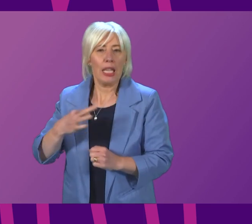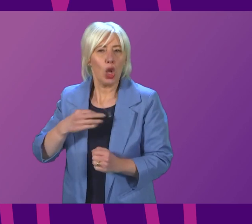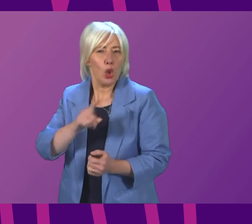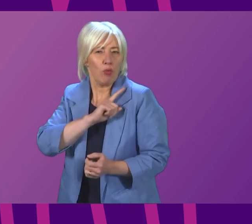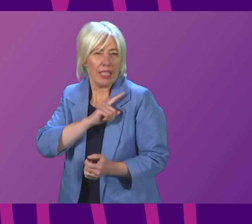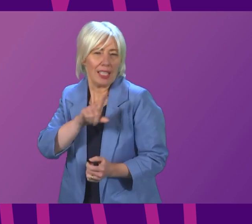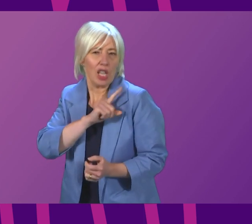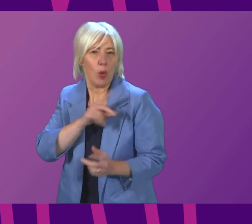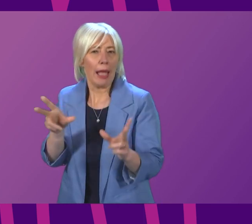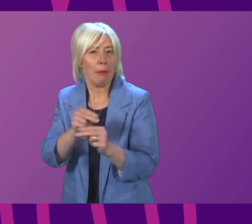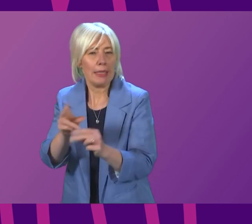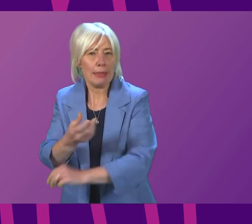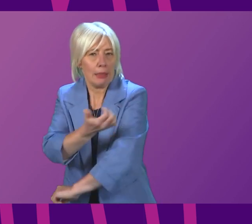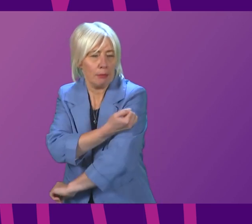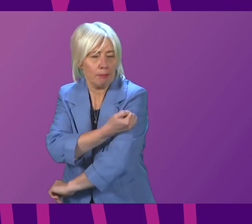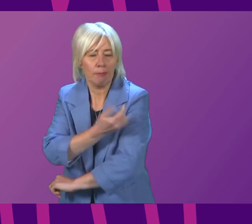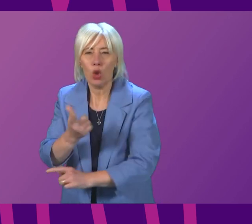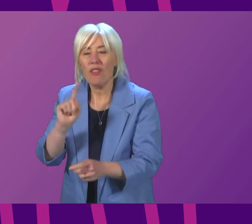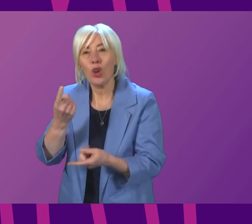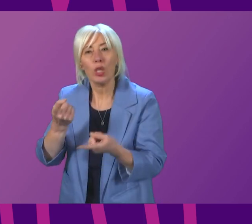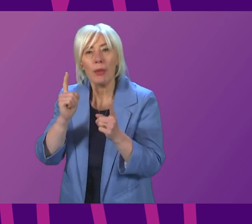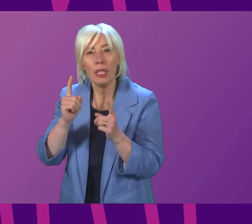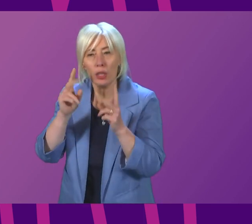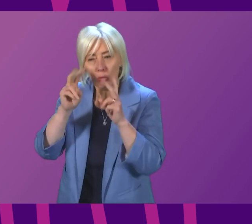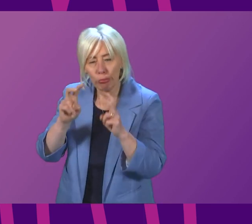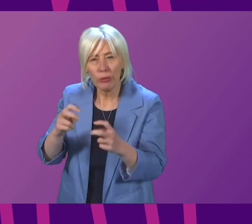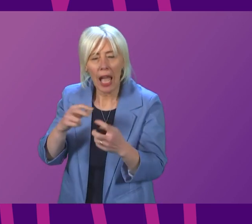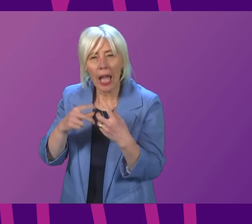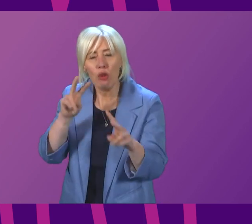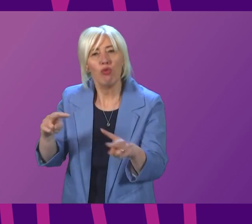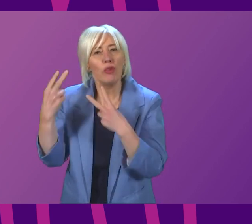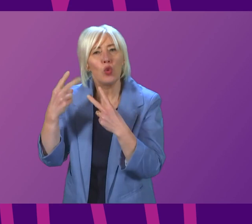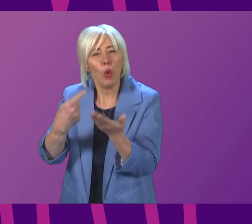Could the First Minister investigate the possibility of reviewing the policy and protocols in acute